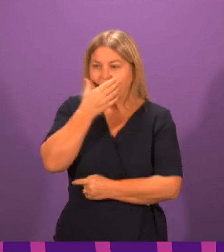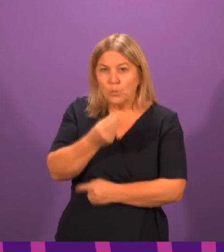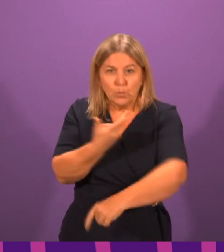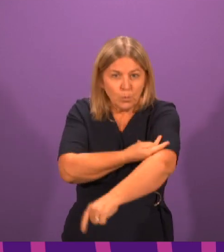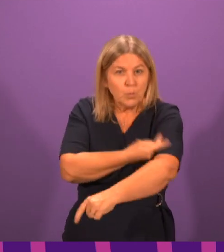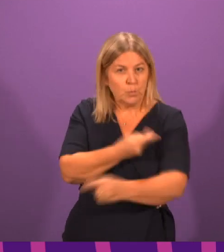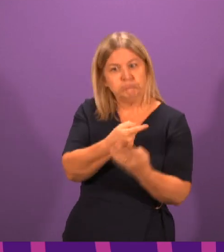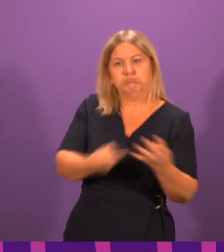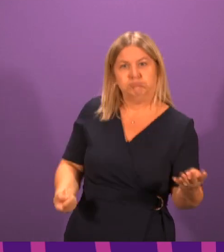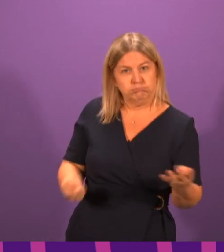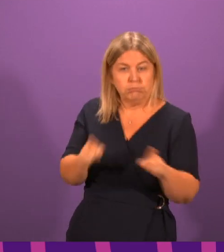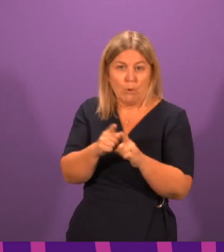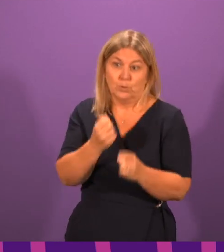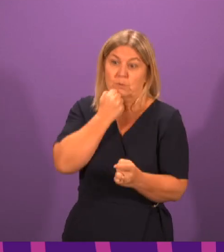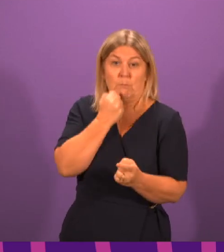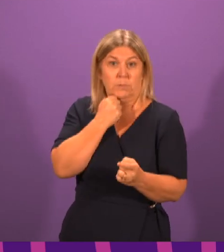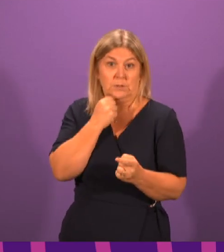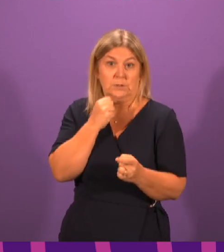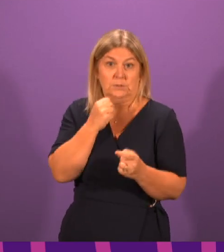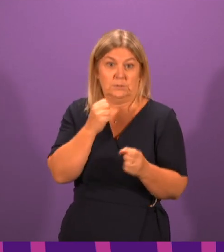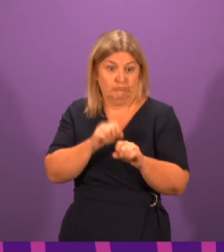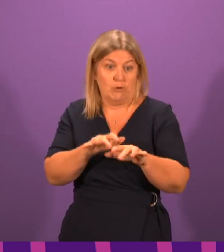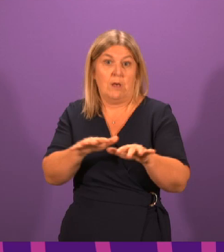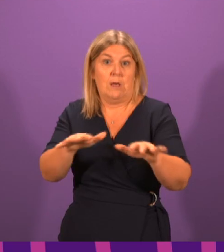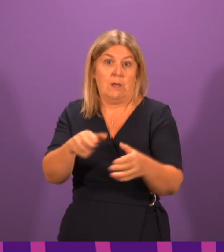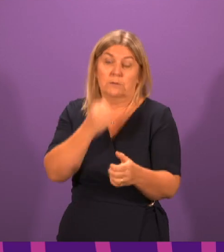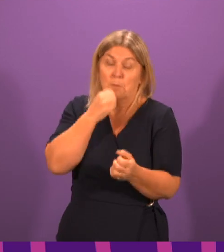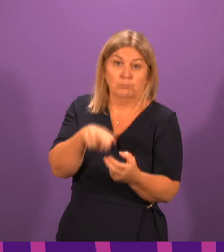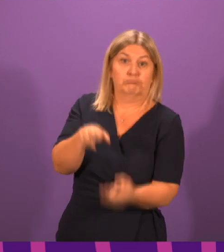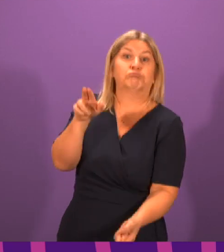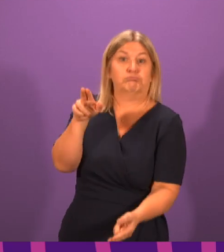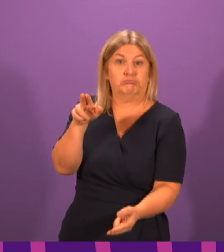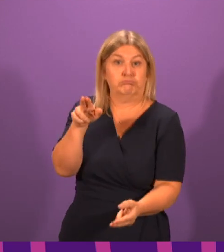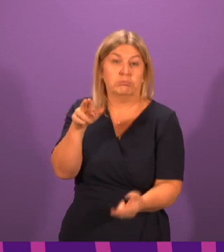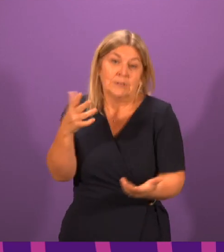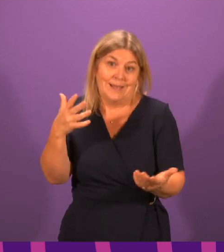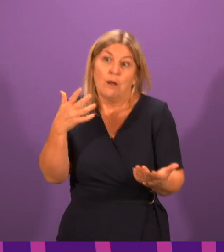of dealing with rising Covid cases and holding capacity for any surge in case numbers; and the